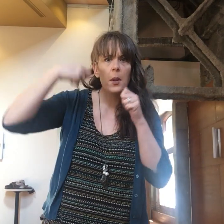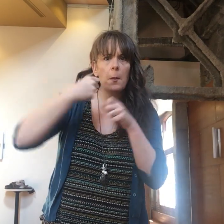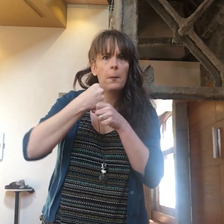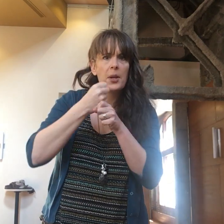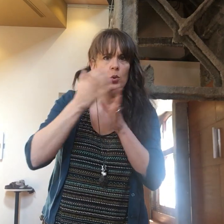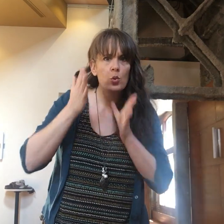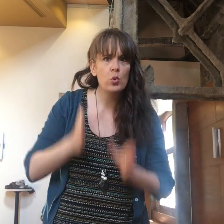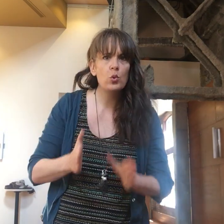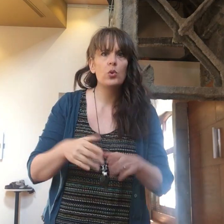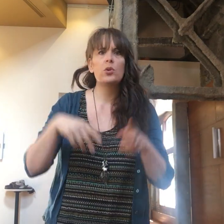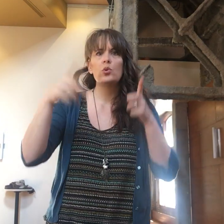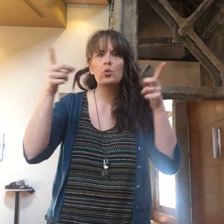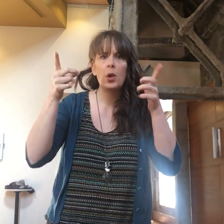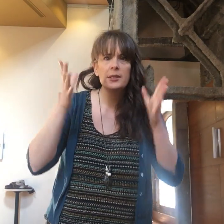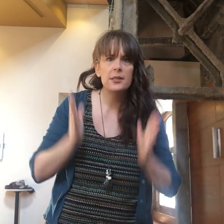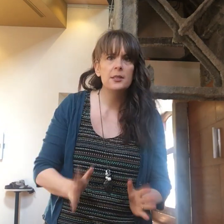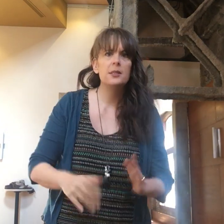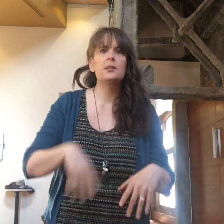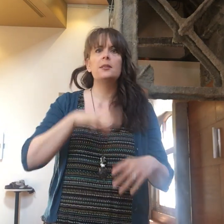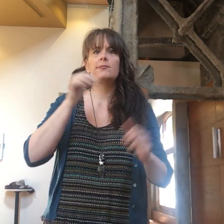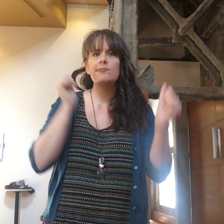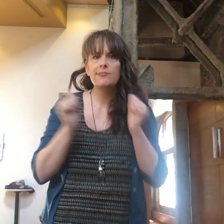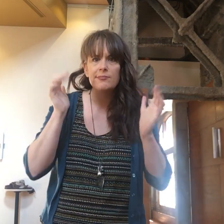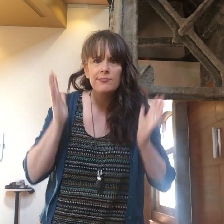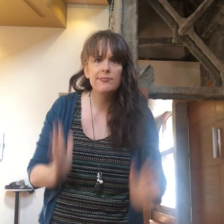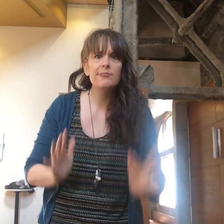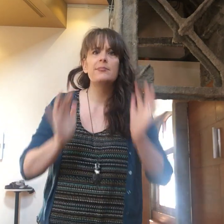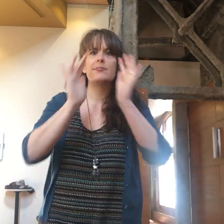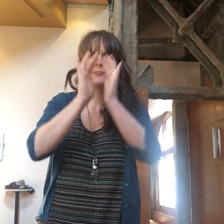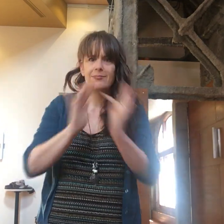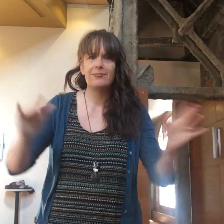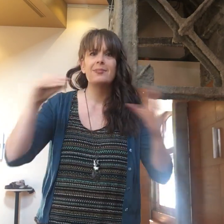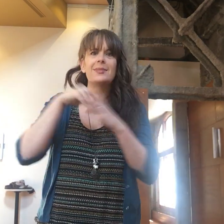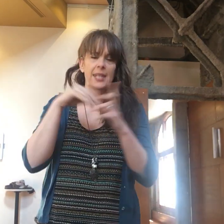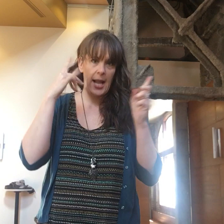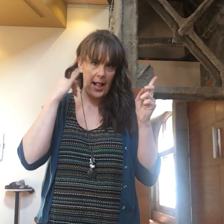as a producer, director, and actress, etc in California.